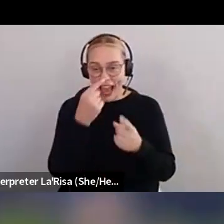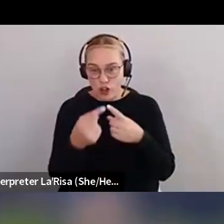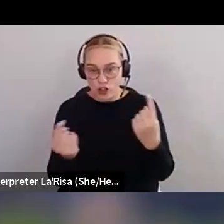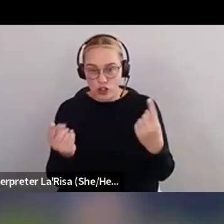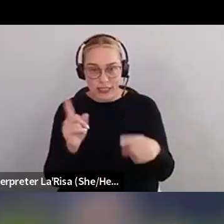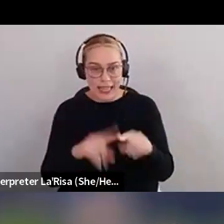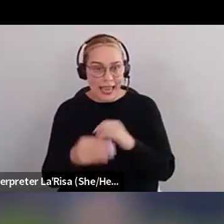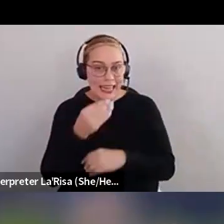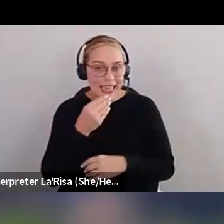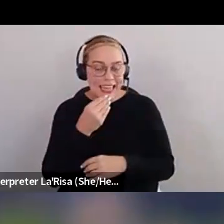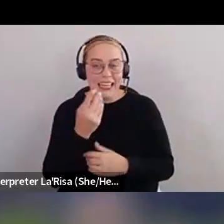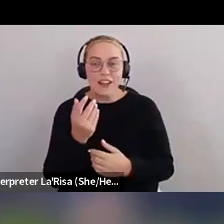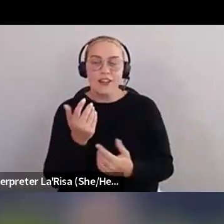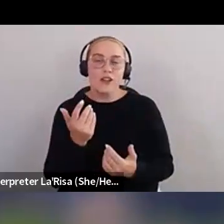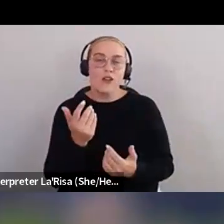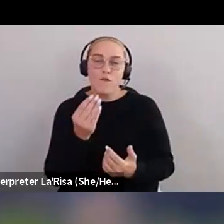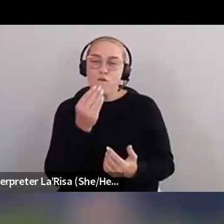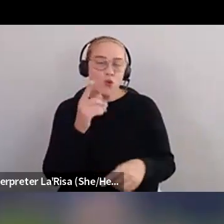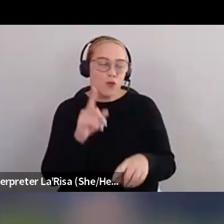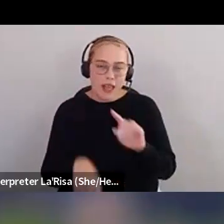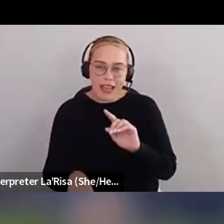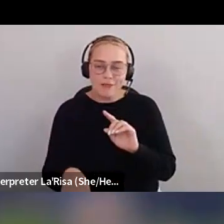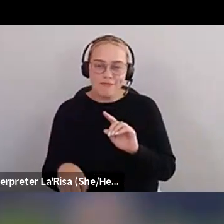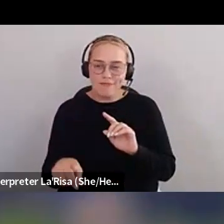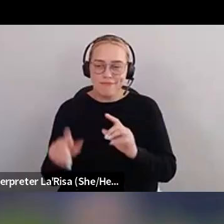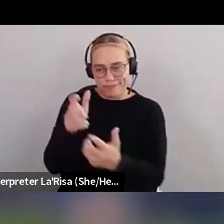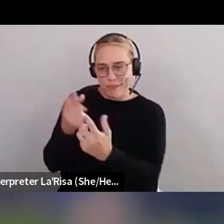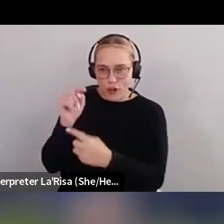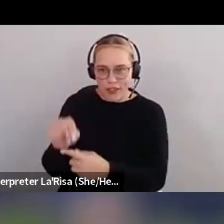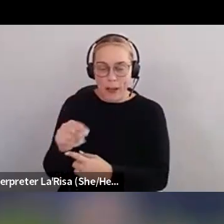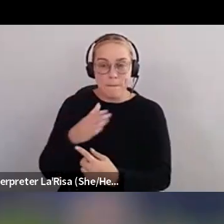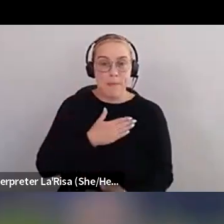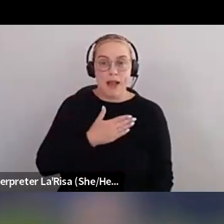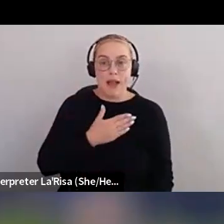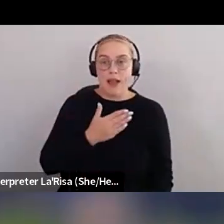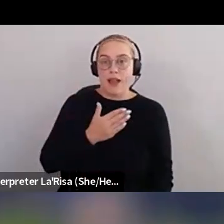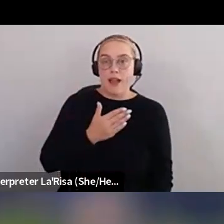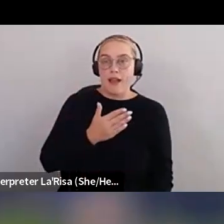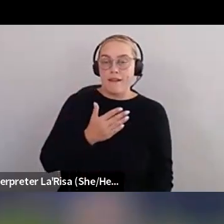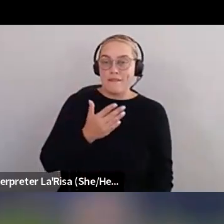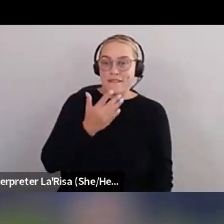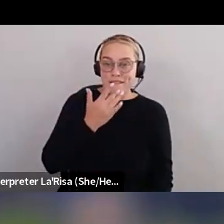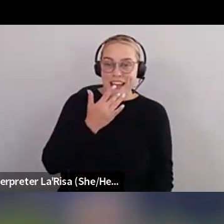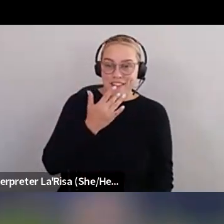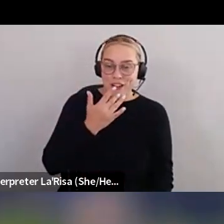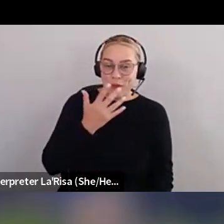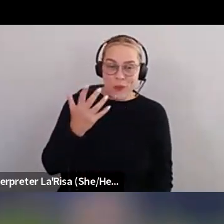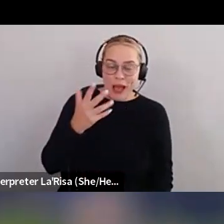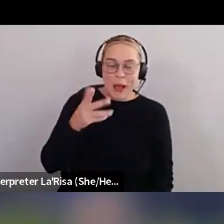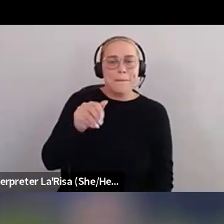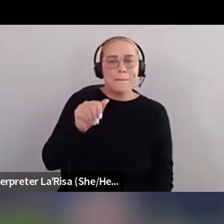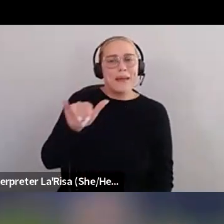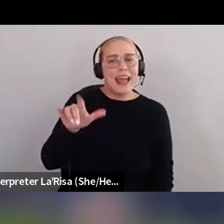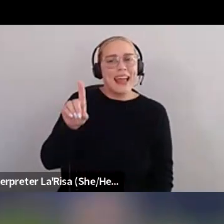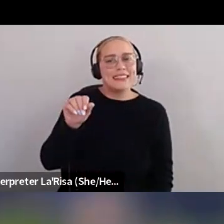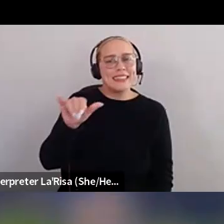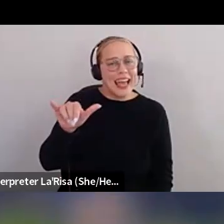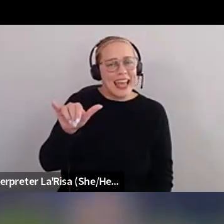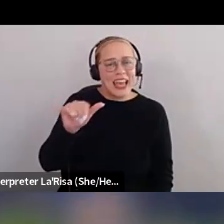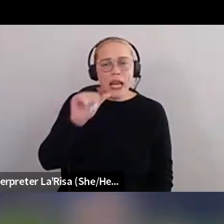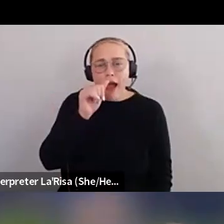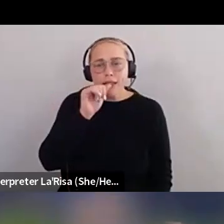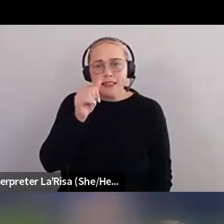sizes plus squishy's in case anyone has an allergy or eating disability or